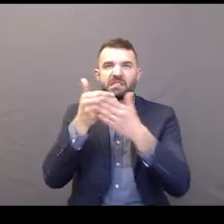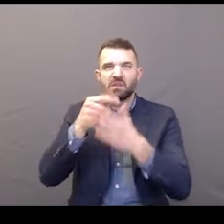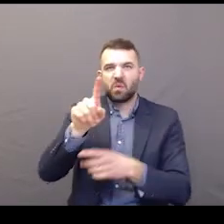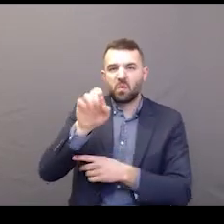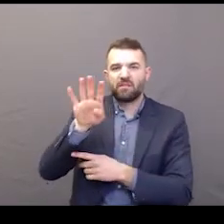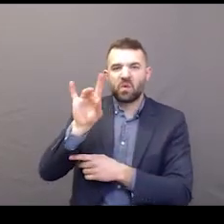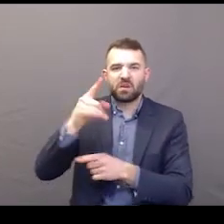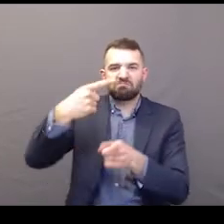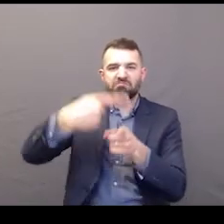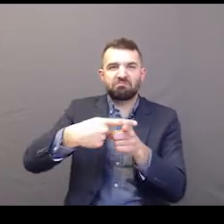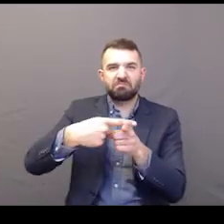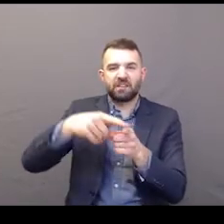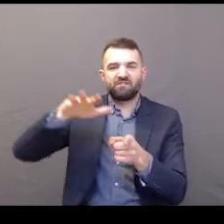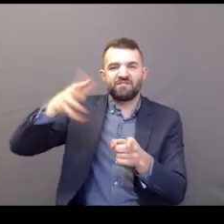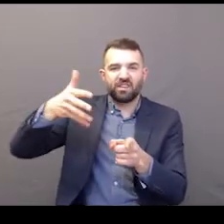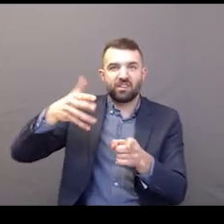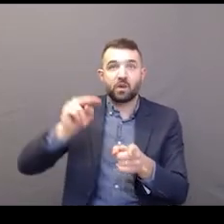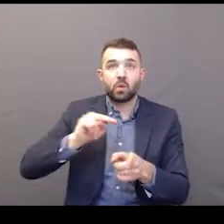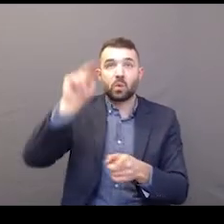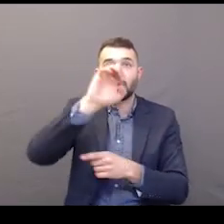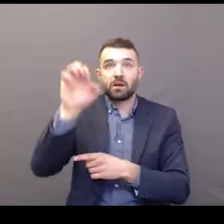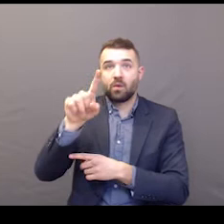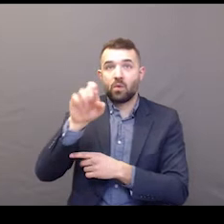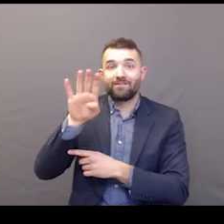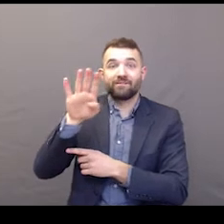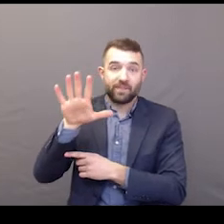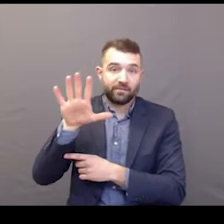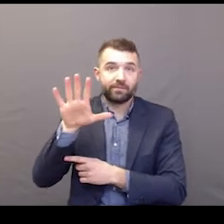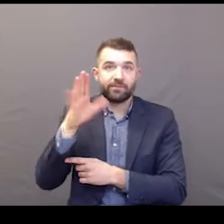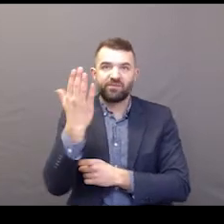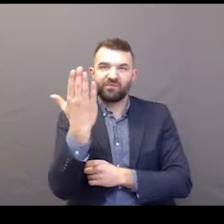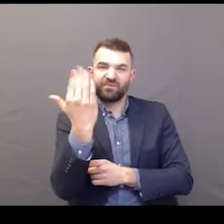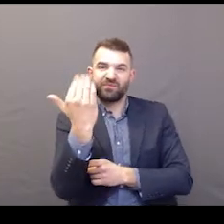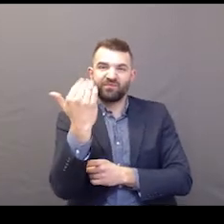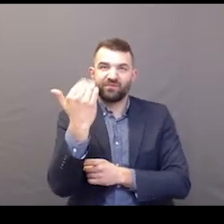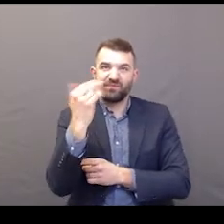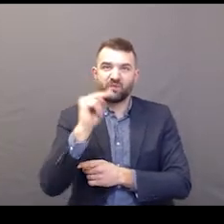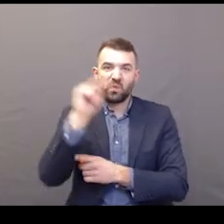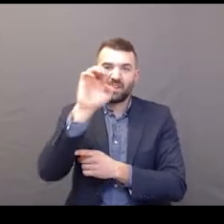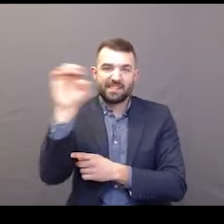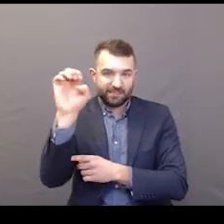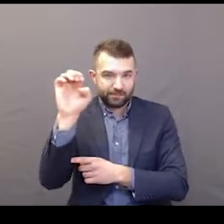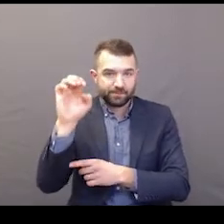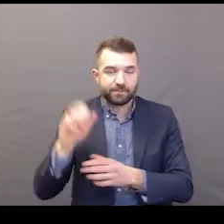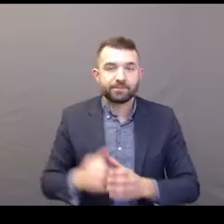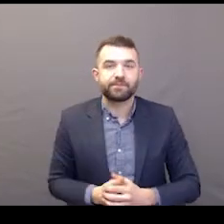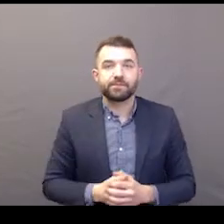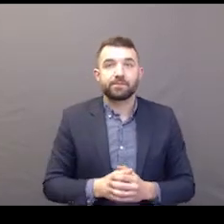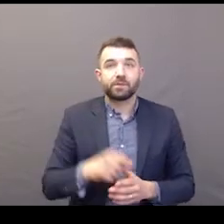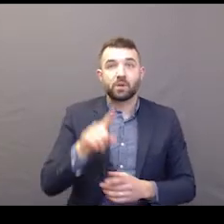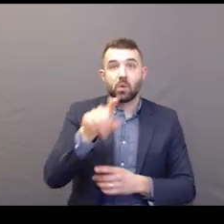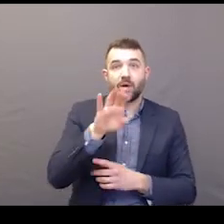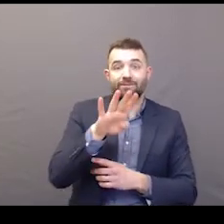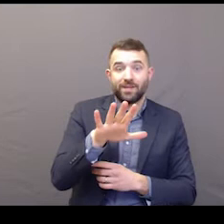NE 145th Street and 15th Avenue NE; and NE 145th Street and 30th Avenue NE.